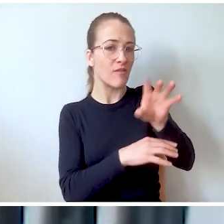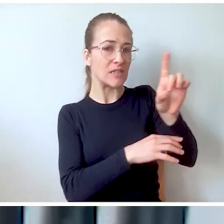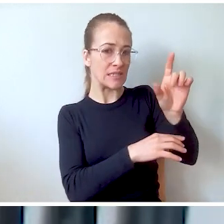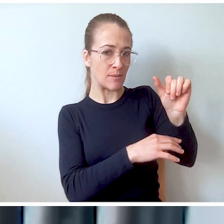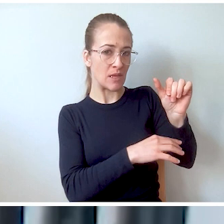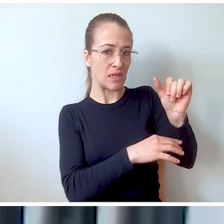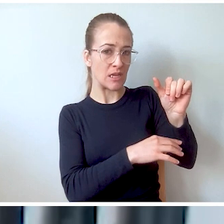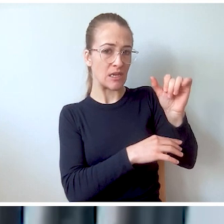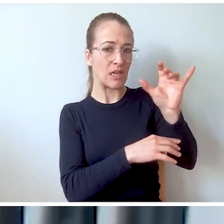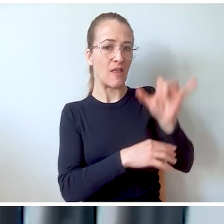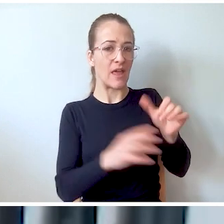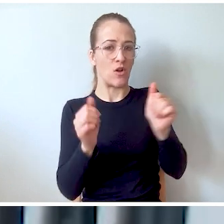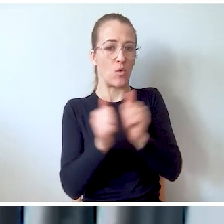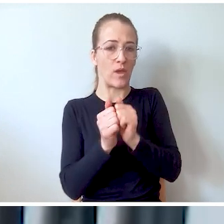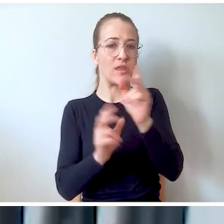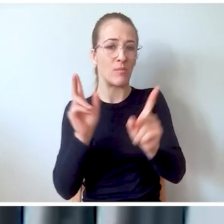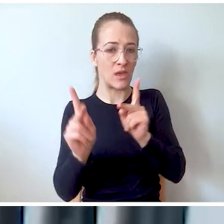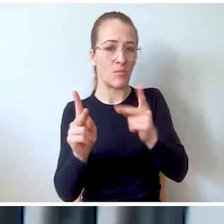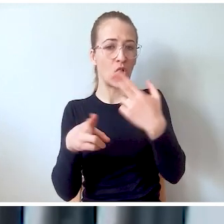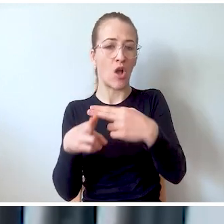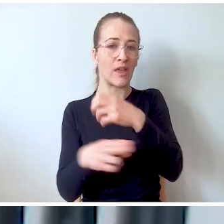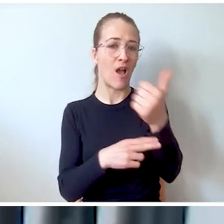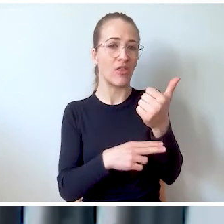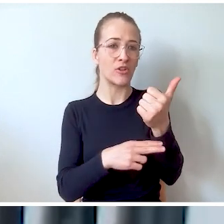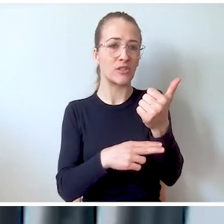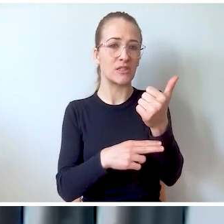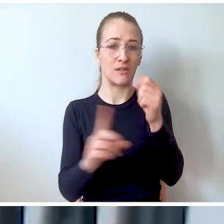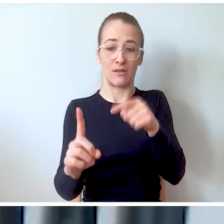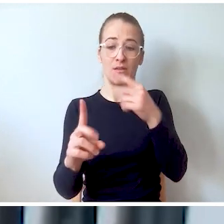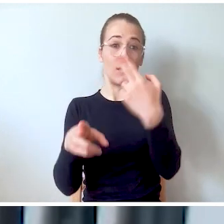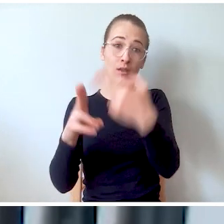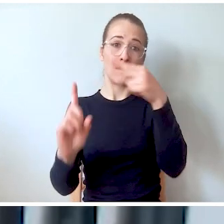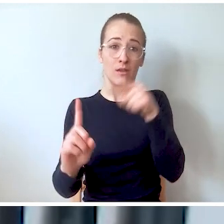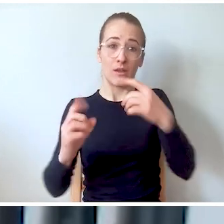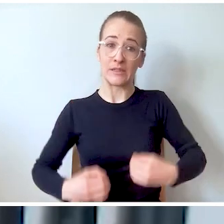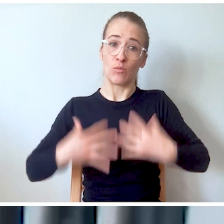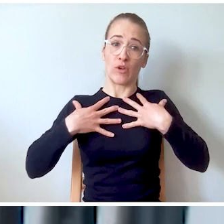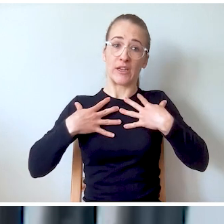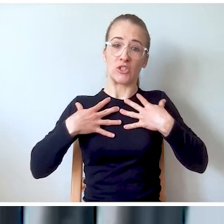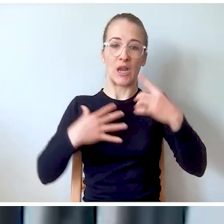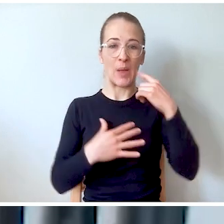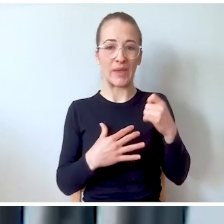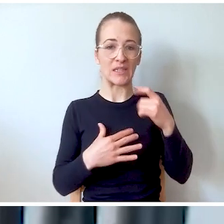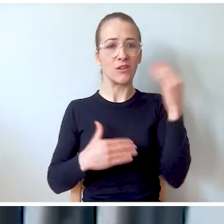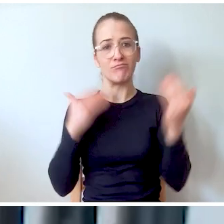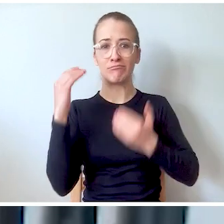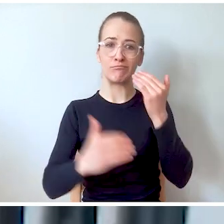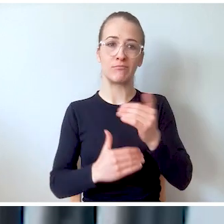that come along with people calling others, "Inspirations," just because they're going about their lives.